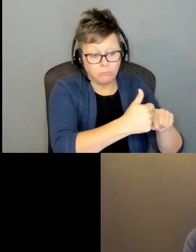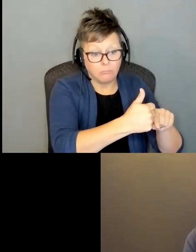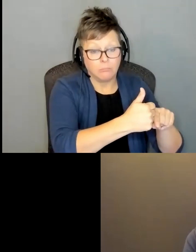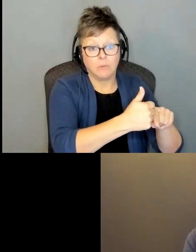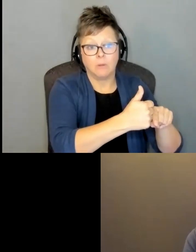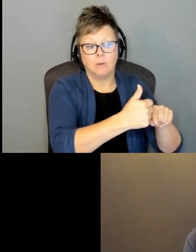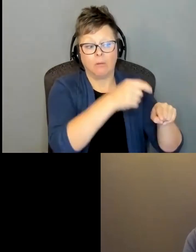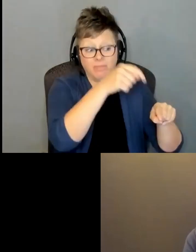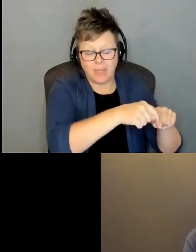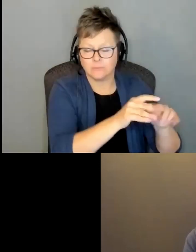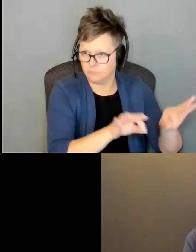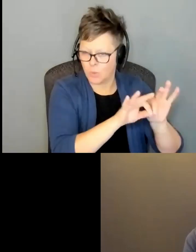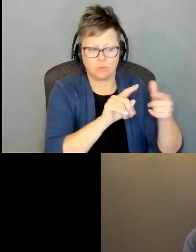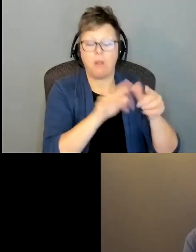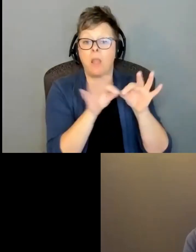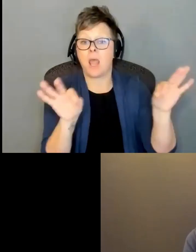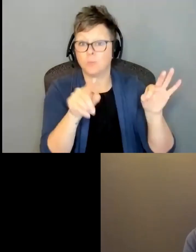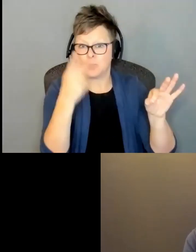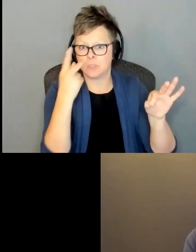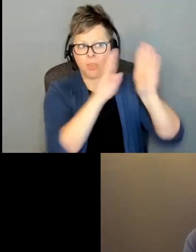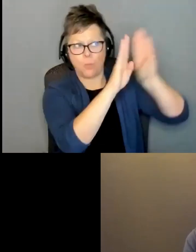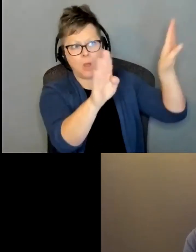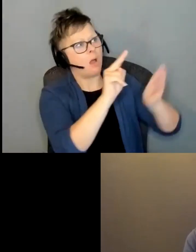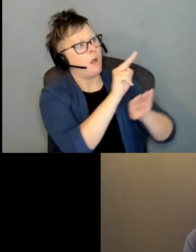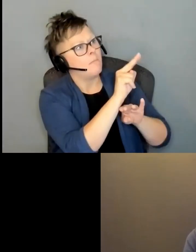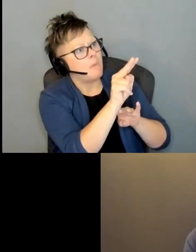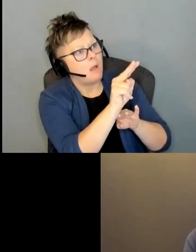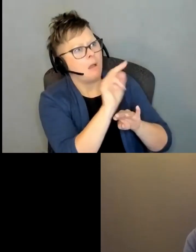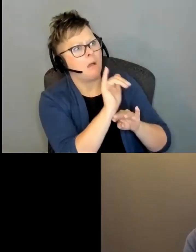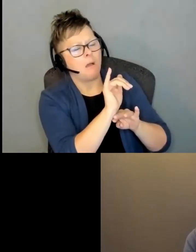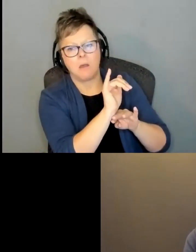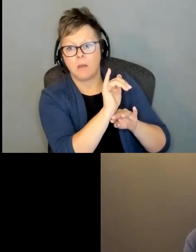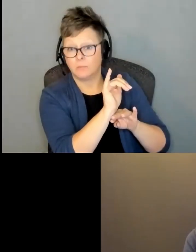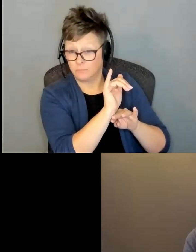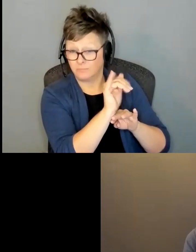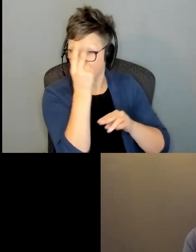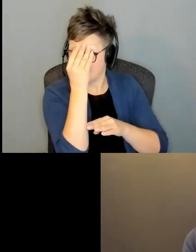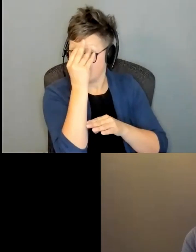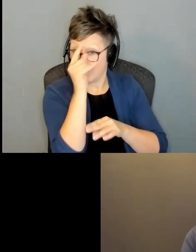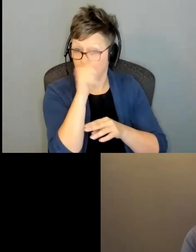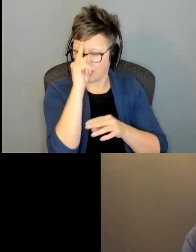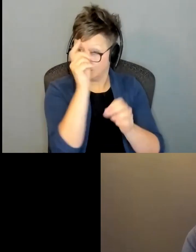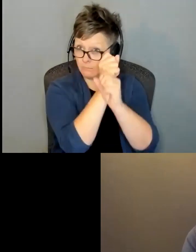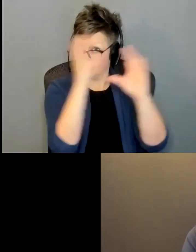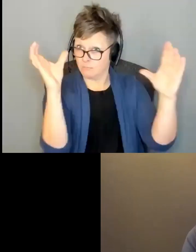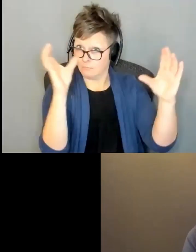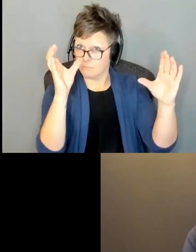you see on the wall, we always have to make sure that it’s built with that deeper thinking